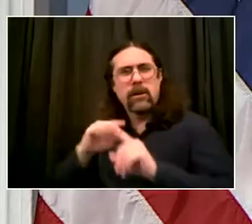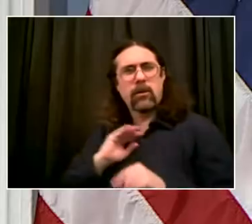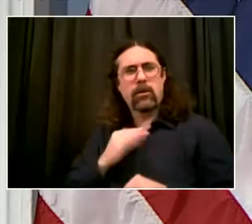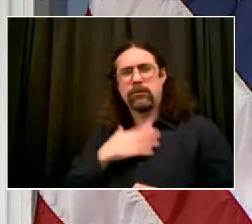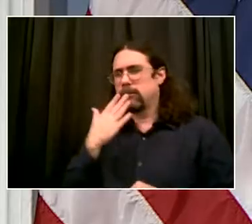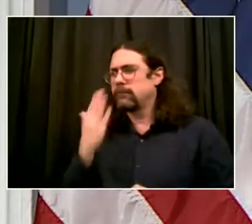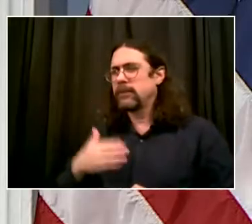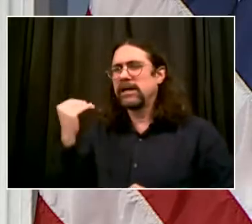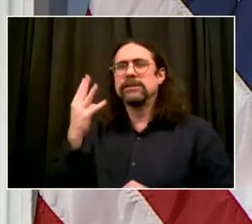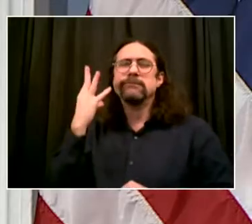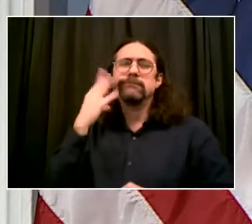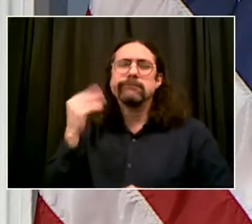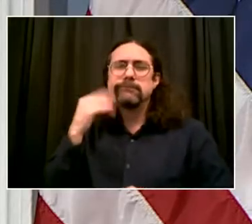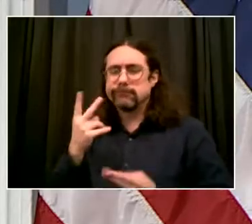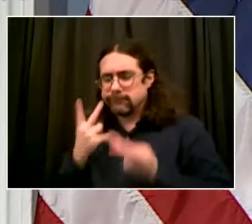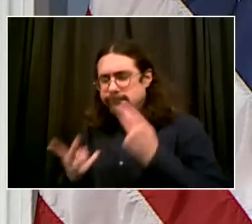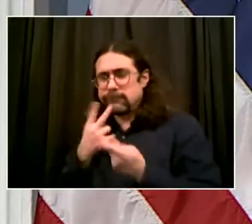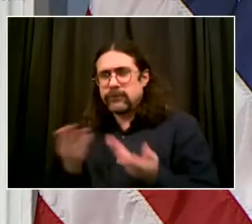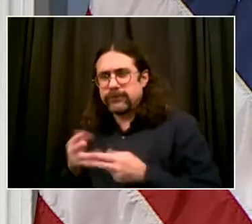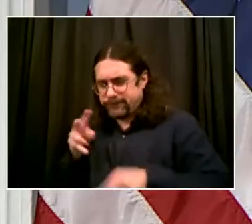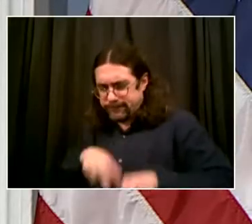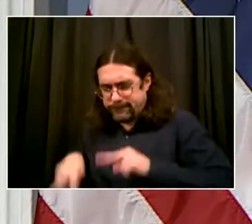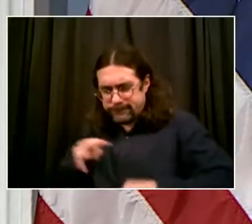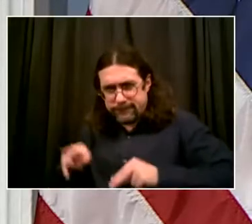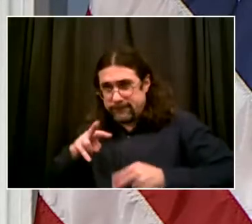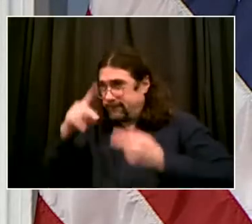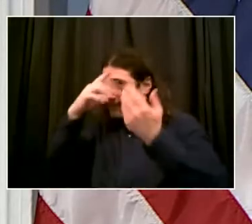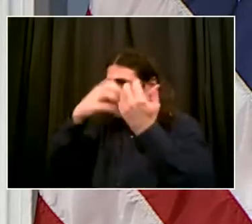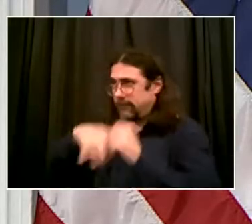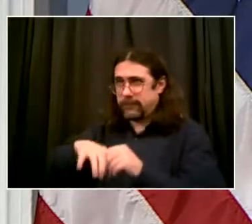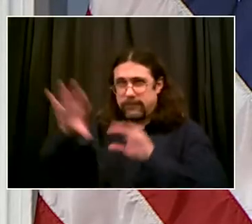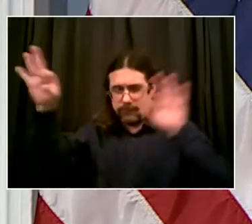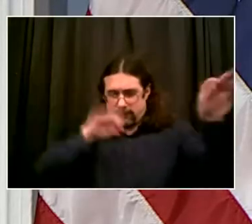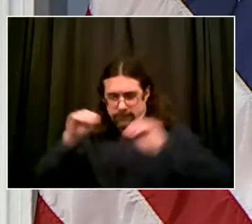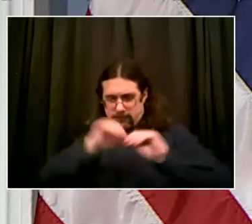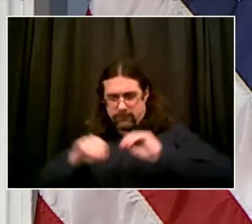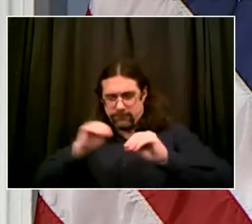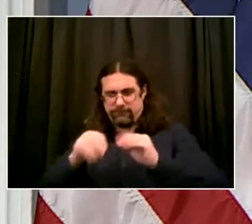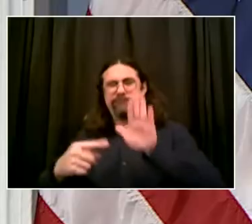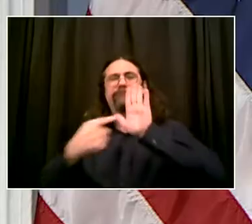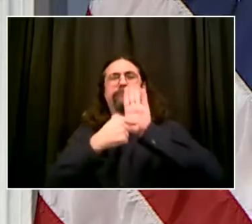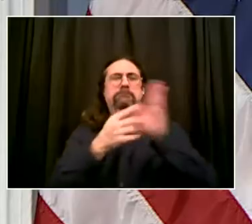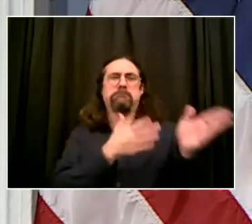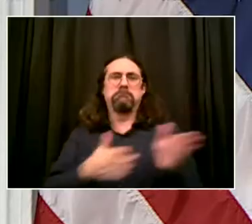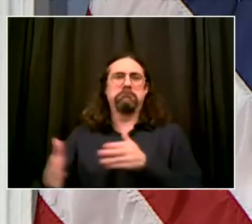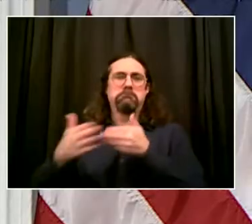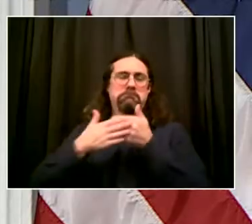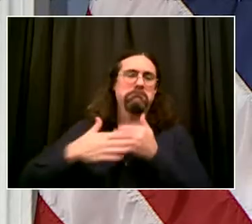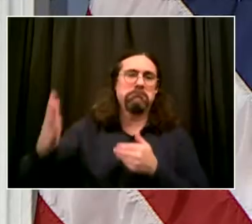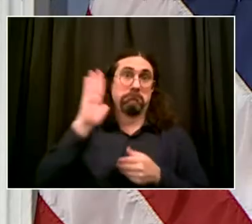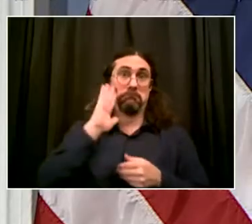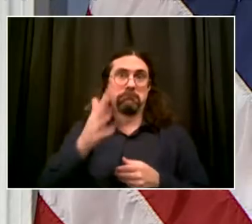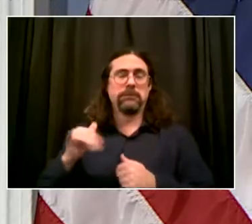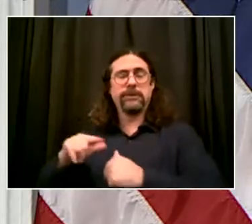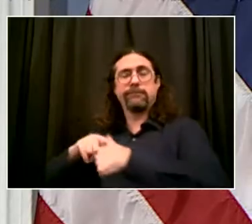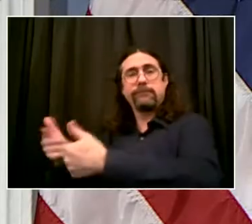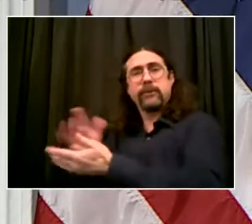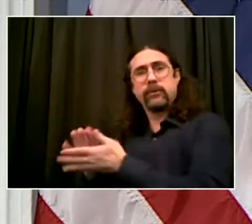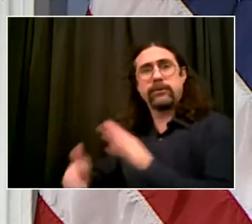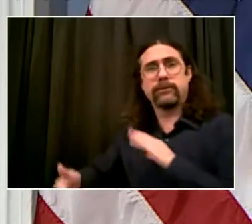HARVEY AND I SAW THE TRAUMA FIRSTHAND IN THE RECOVERY FROM THAT DOESN'T HAAEPPN N N IA A OMNTNTH THTHT A DODOESN'T HAPPEN